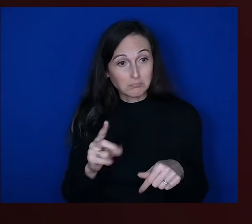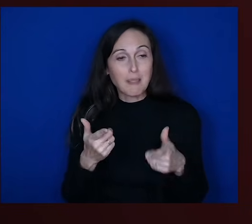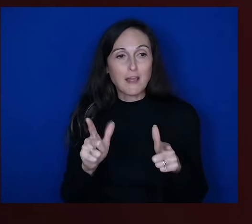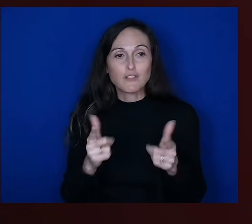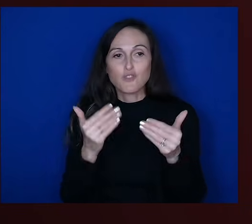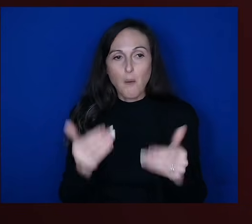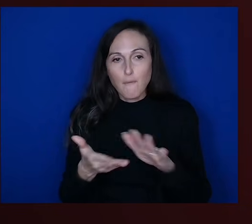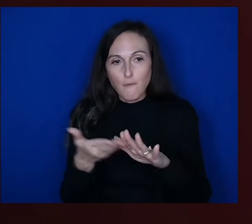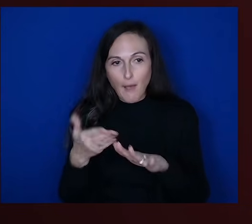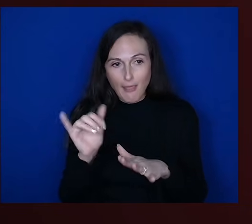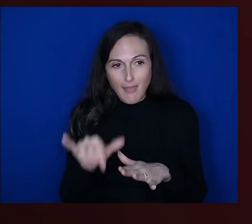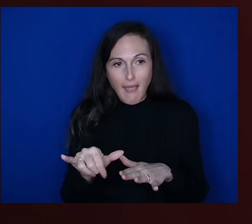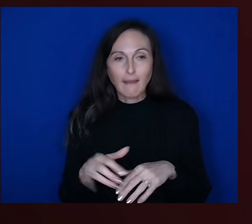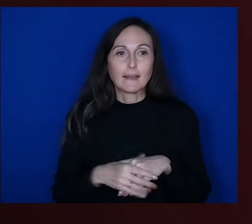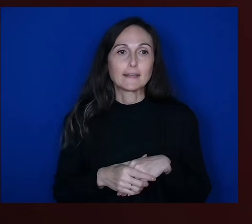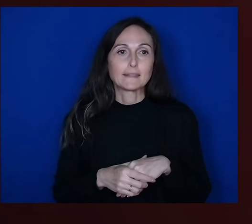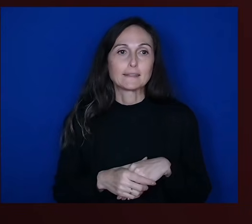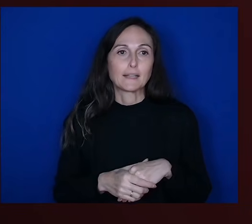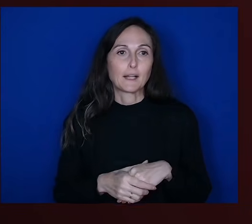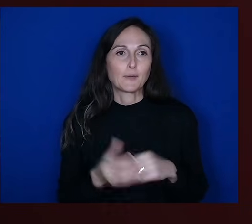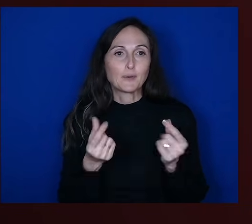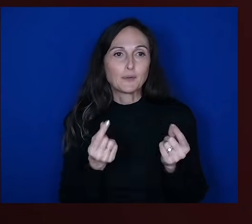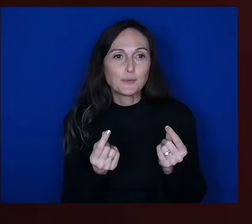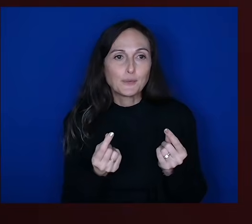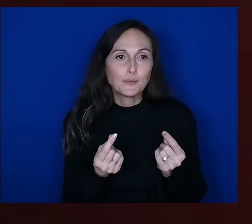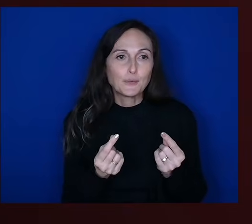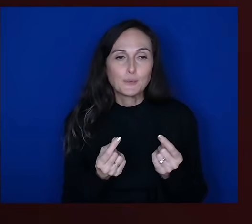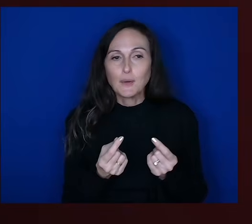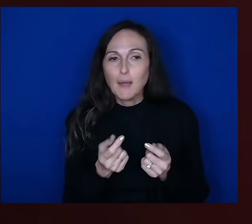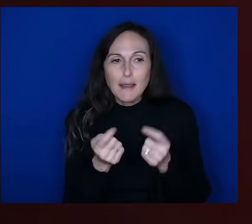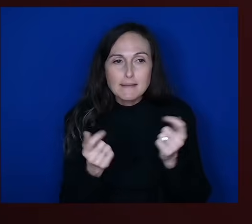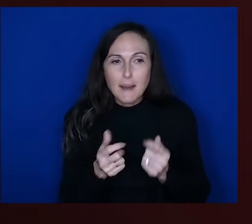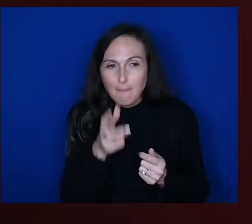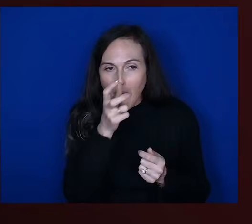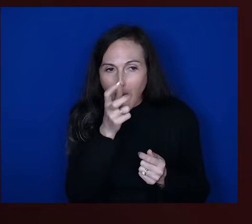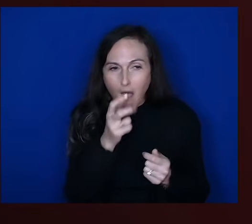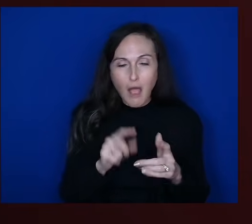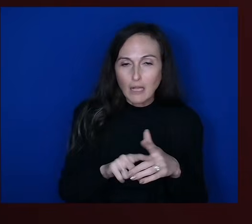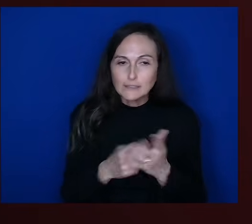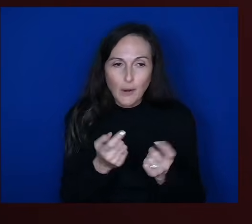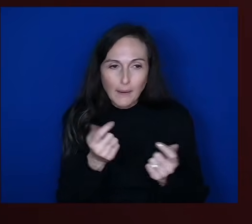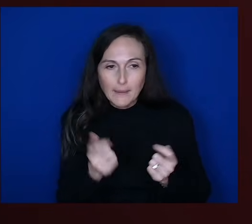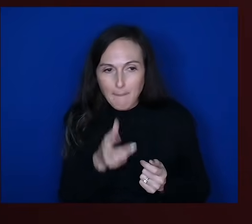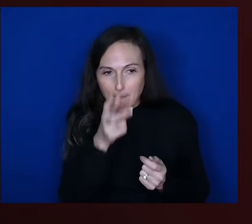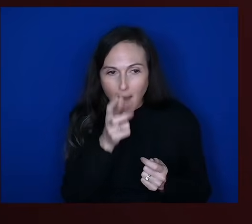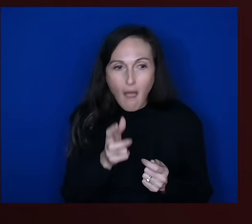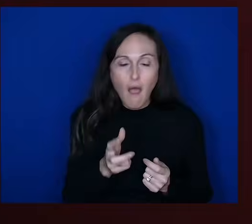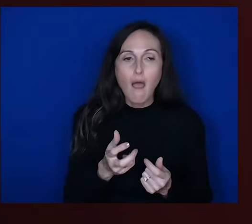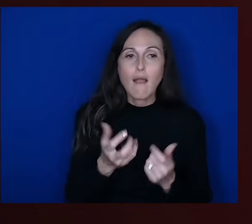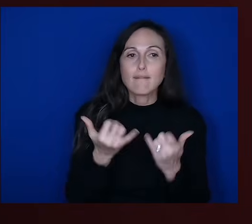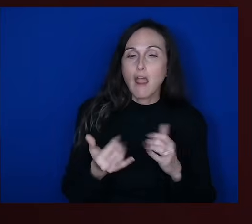so I'll do "debug", "start debugging". So, now I'm just going to re-run this, and I'll show you two more little things.